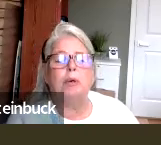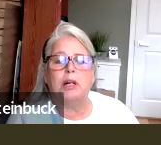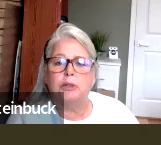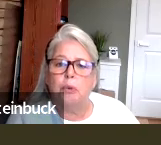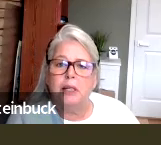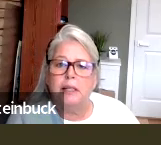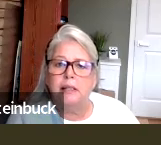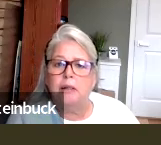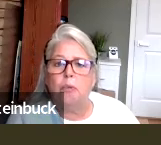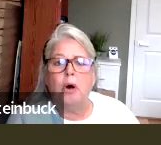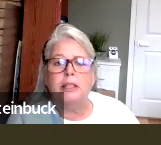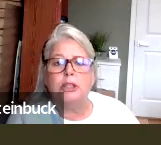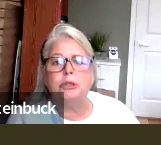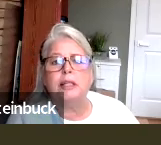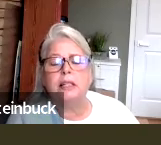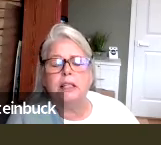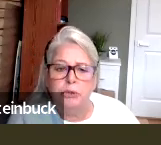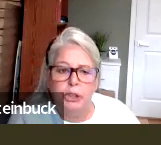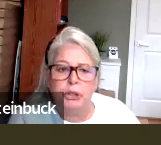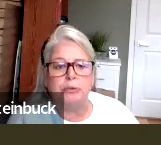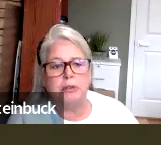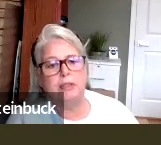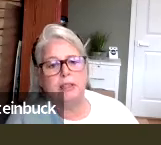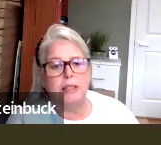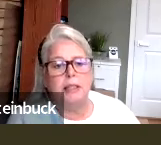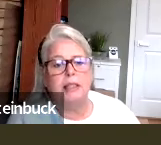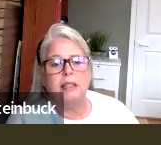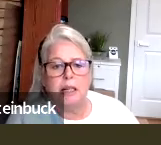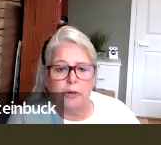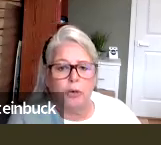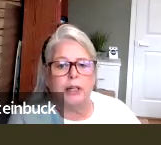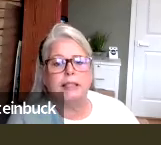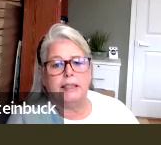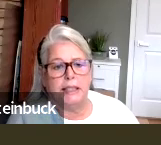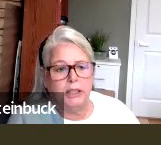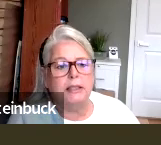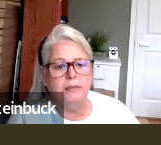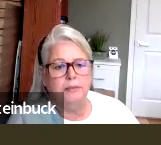That does show the minority group that, hey, you know, we know you are out there. We want -- we want to include you.